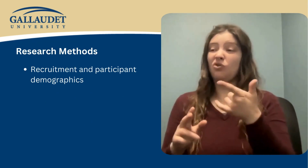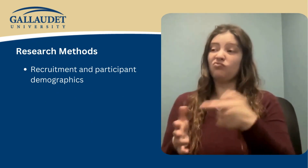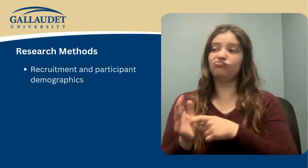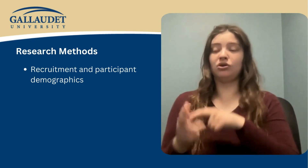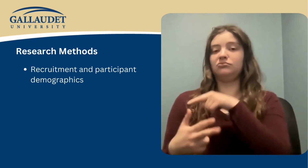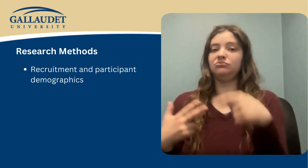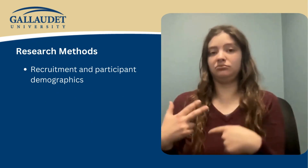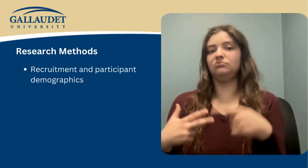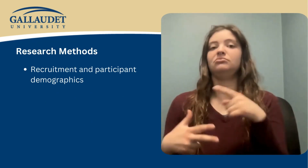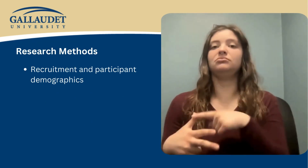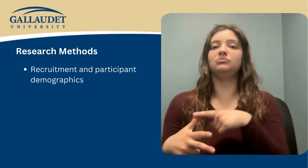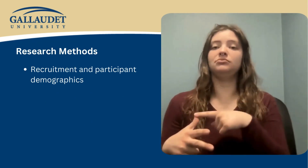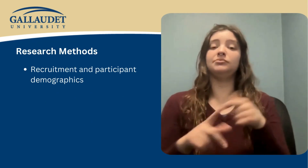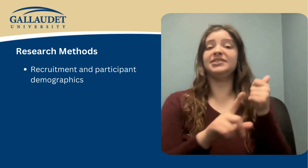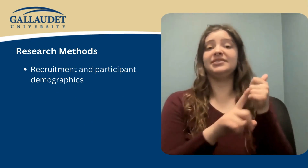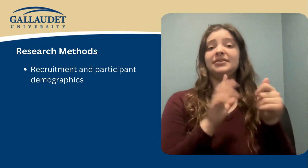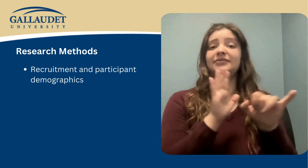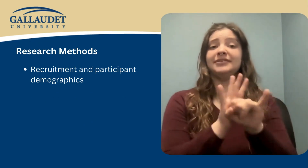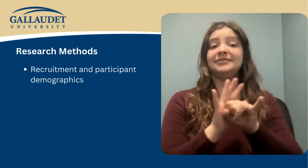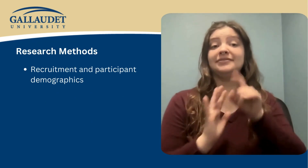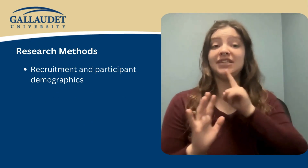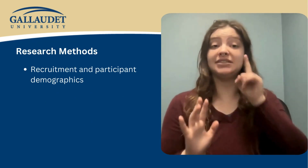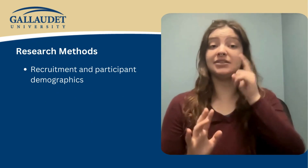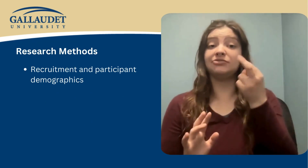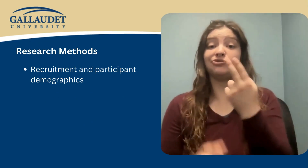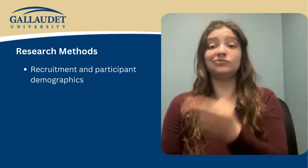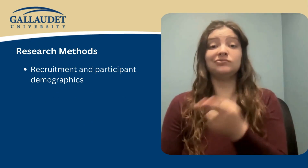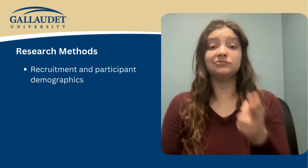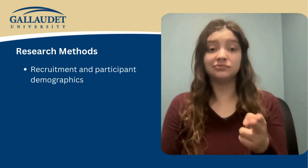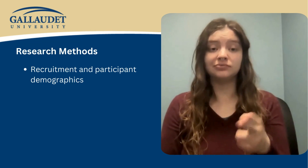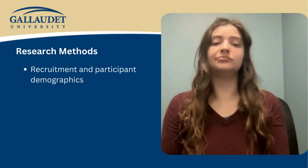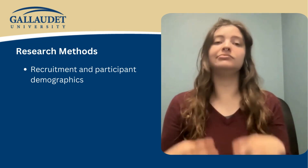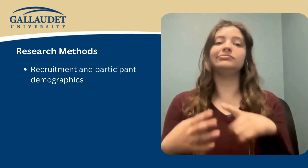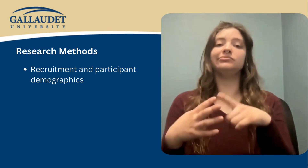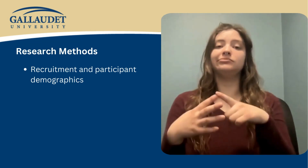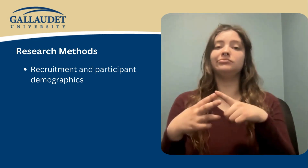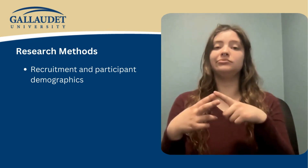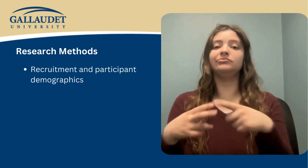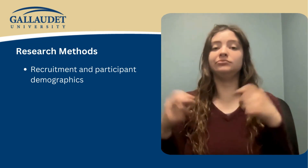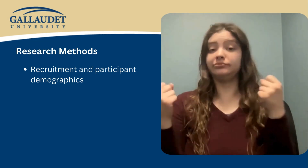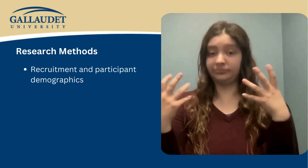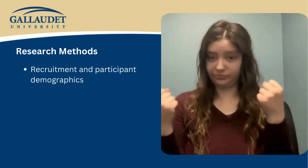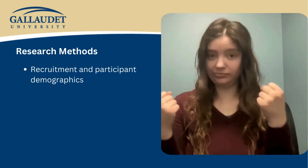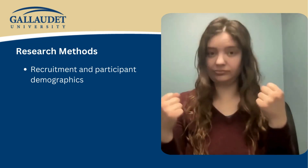We have a total of 23 participants who all identify as deaf or ard of hearing,